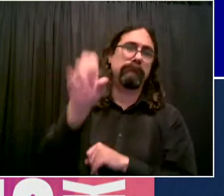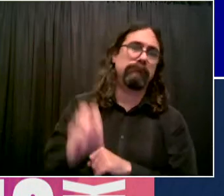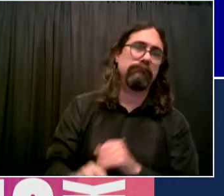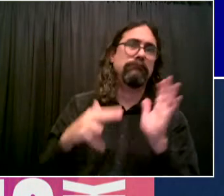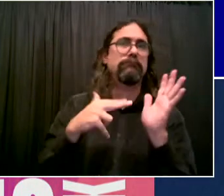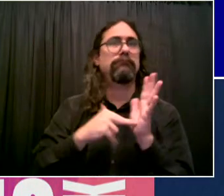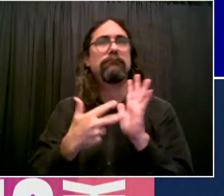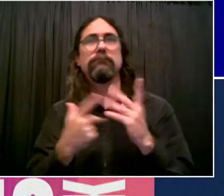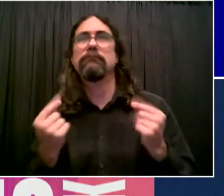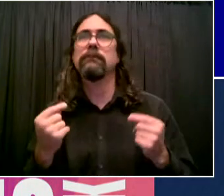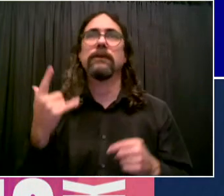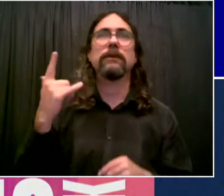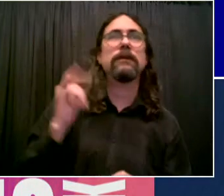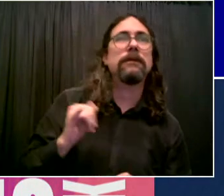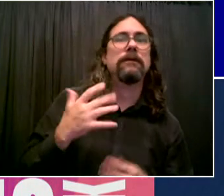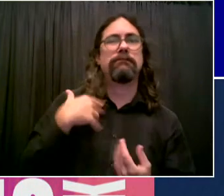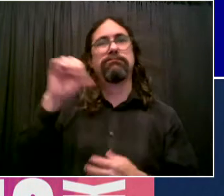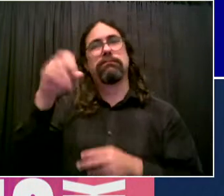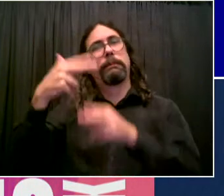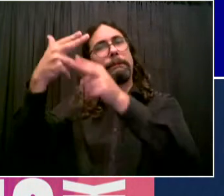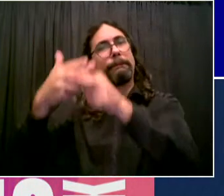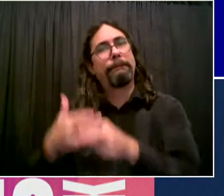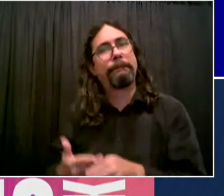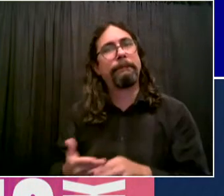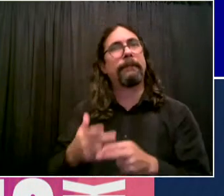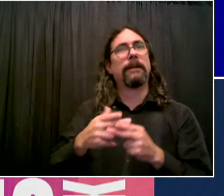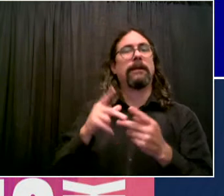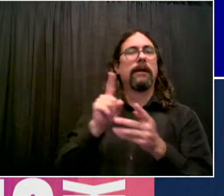LINEUP IN CENTRAL PARK AND